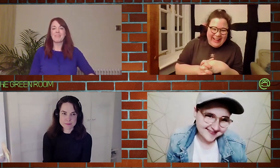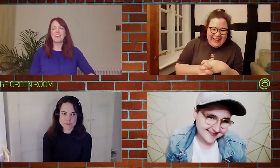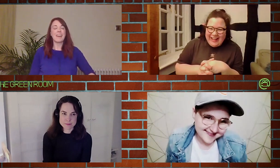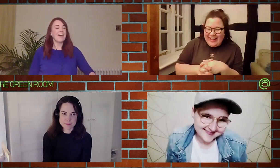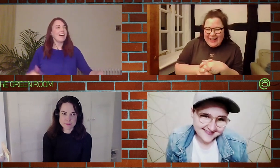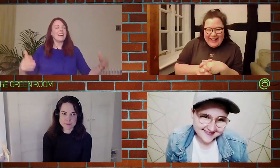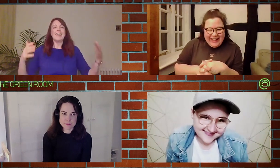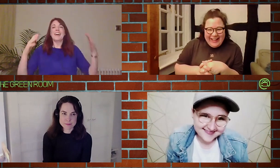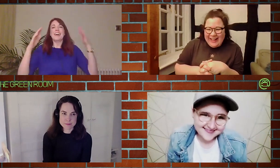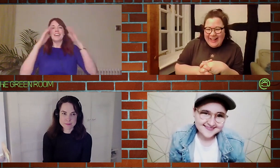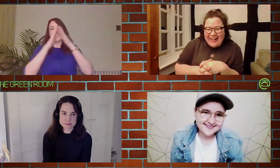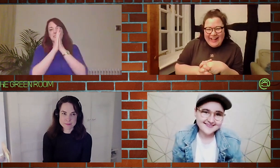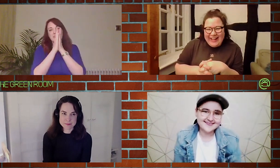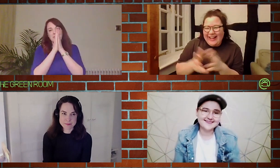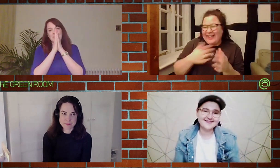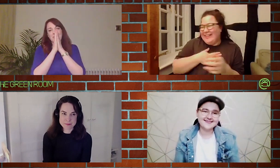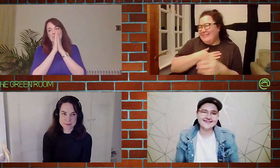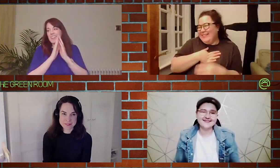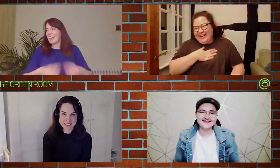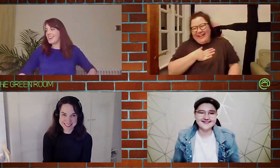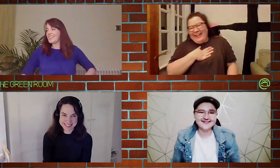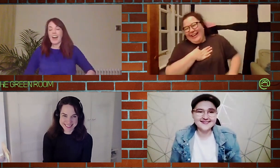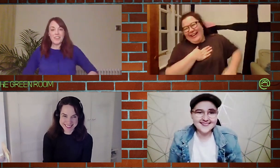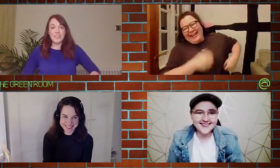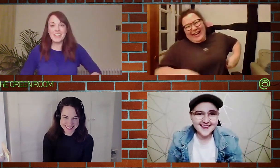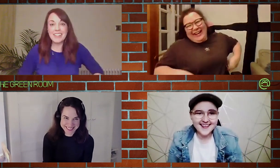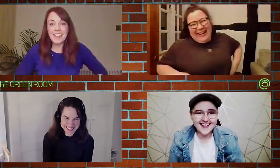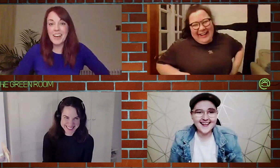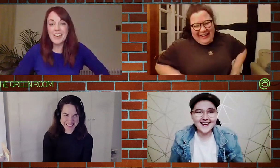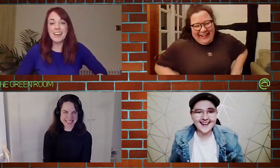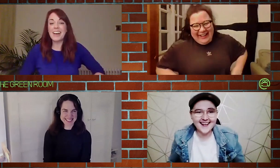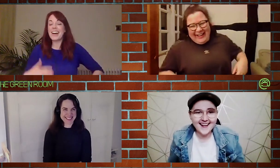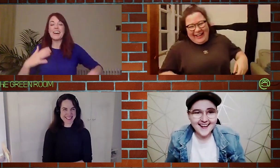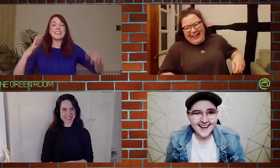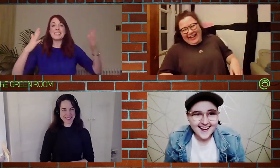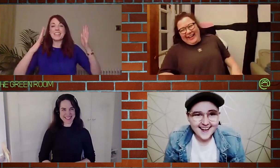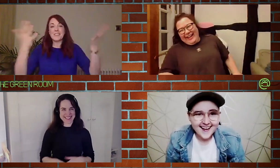Drinking yogurt when there is none in the tube. Oh my goodness. JB: I need to give you an